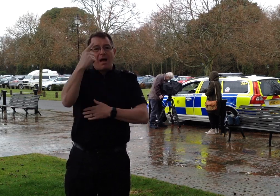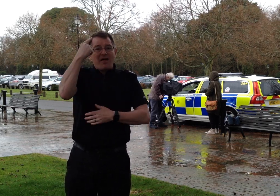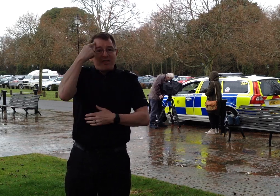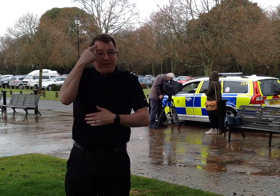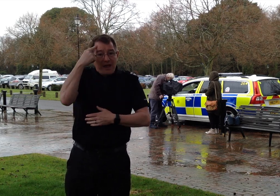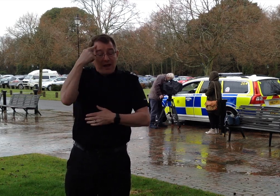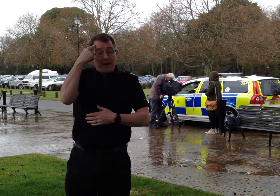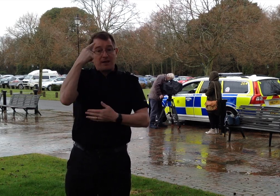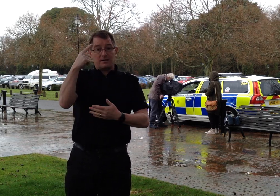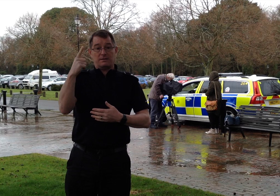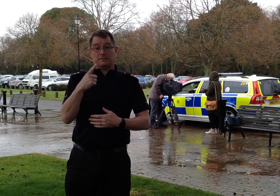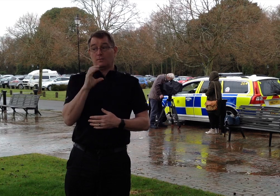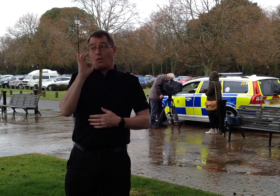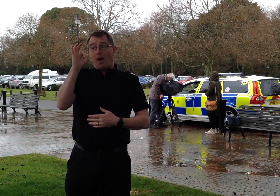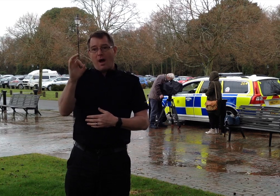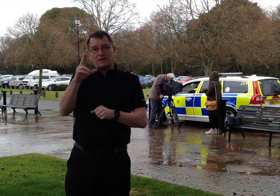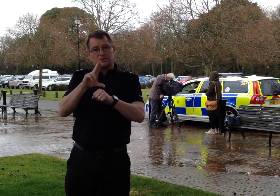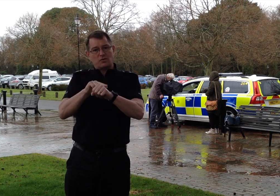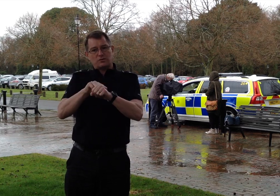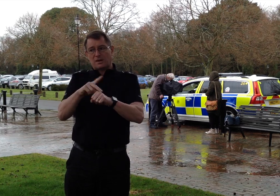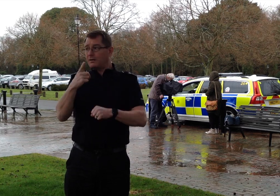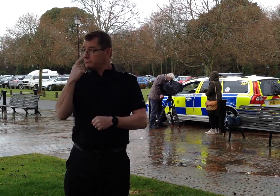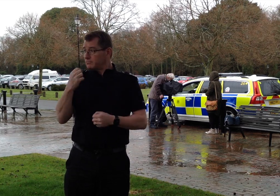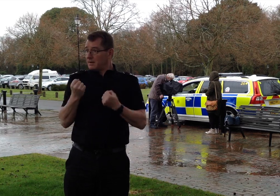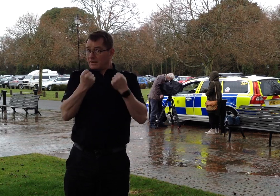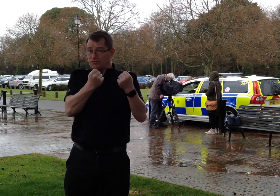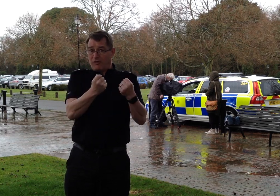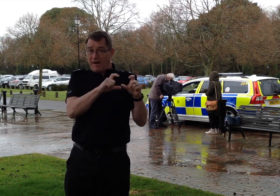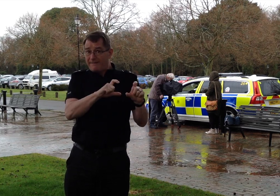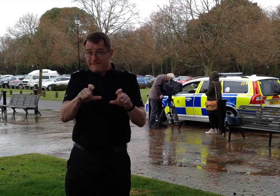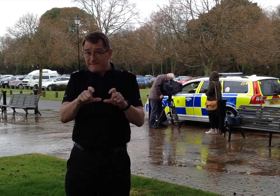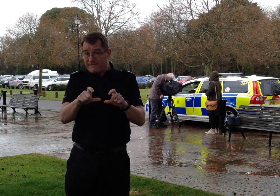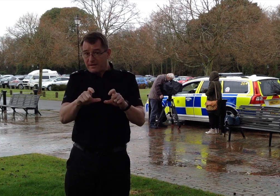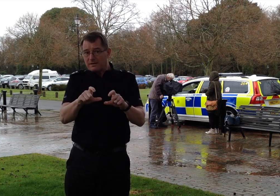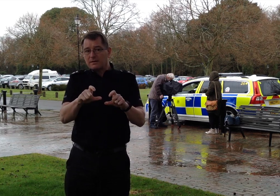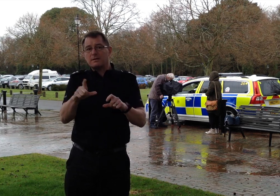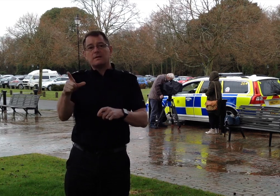but make sure you ask your Doctor, "Am I okay to drive?"